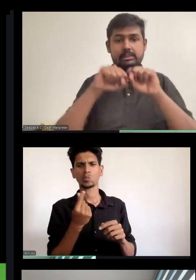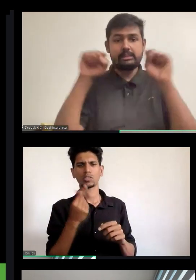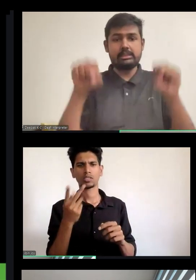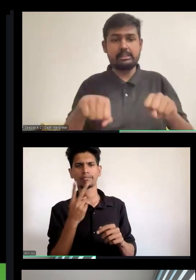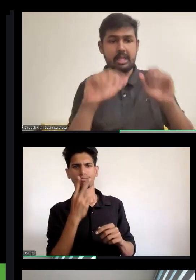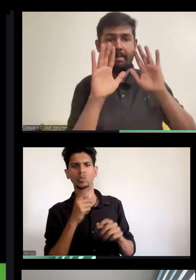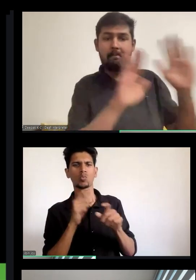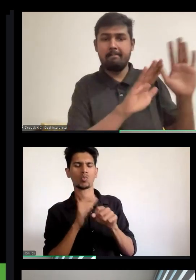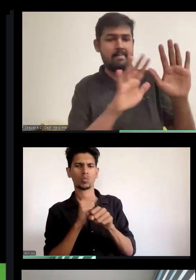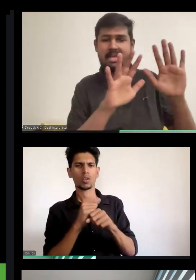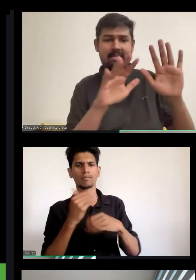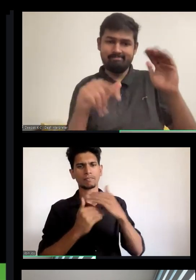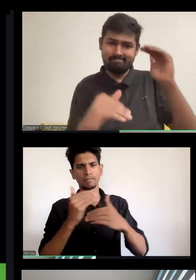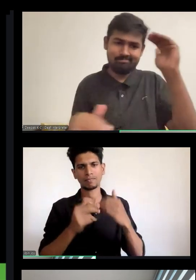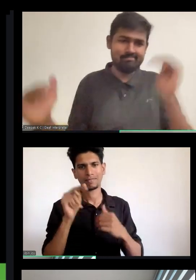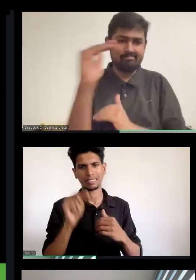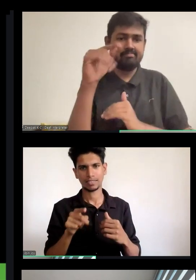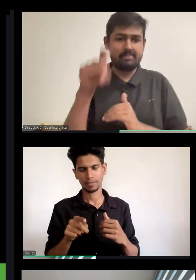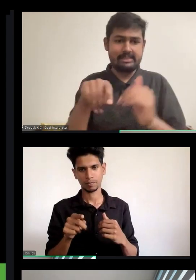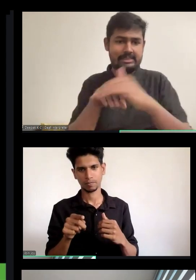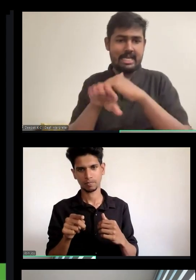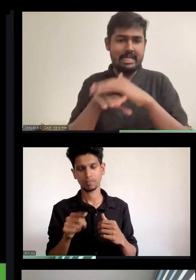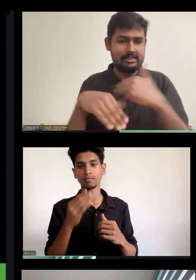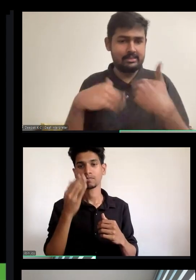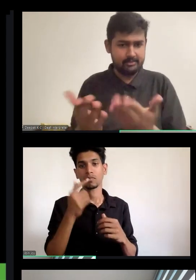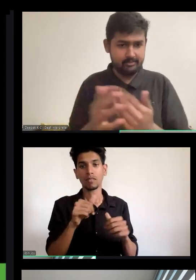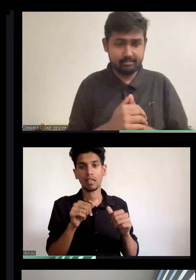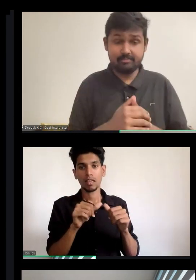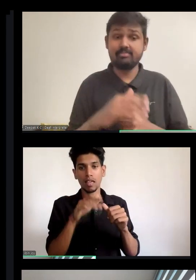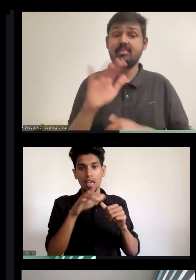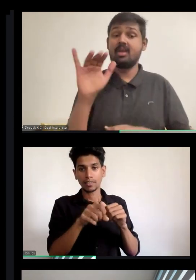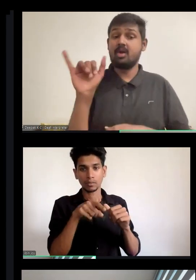Because when accessibility shifts up, there is larger impact.